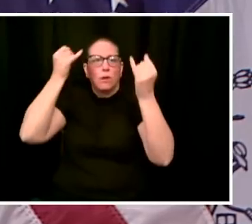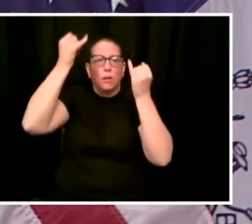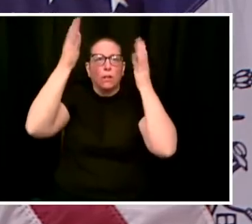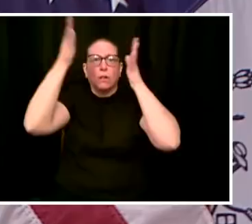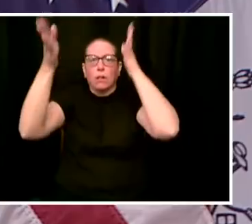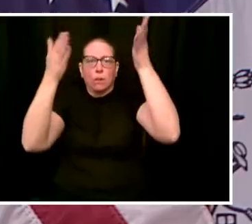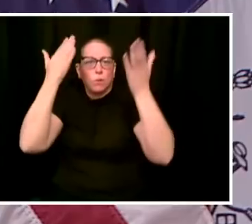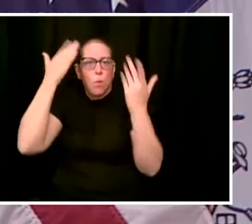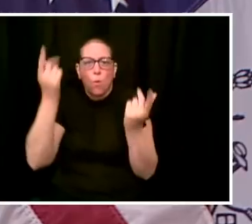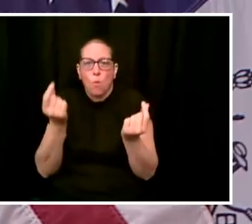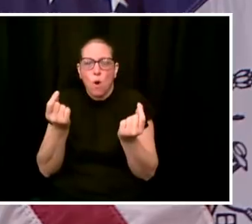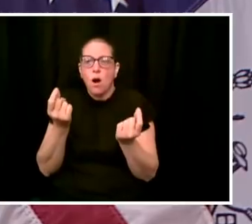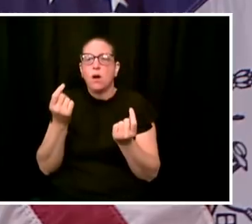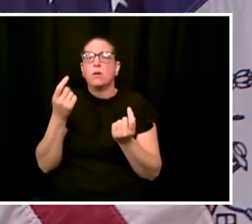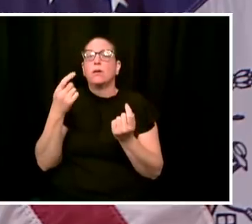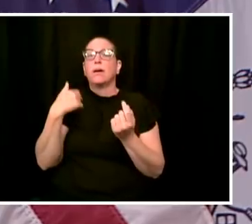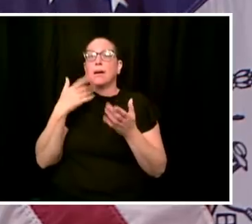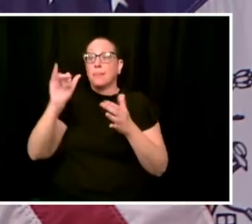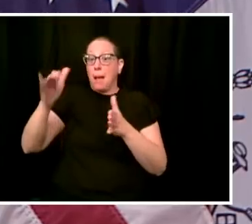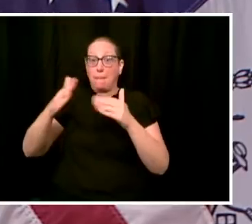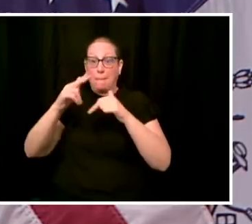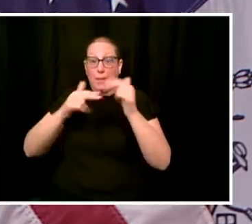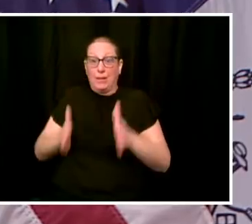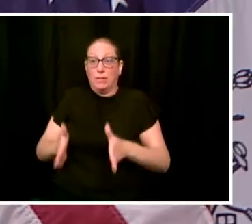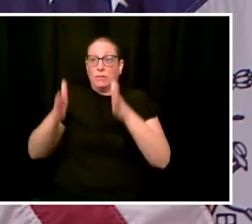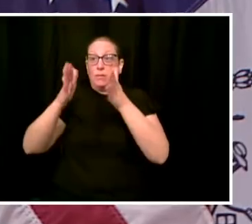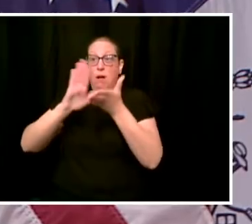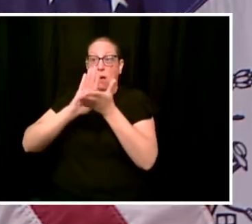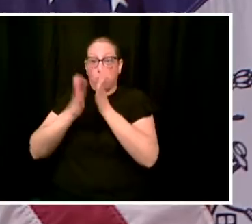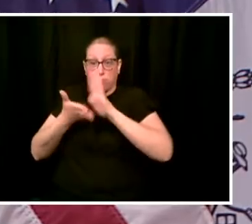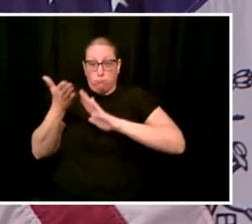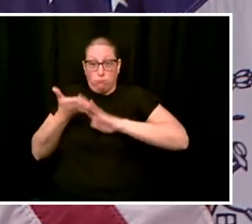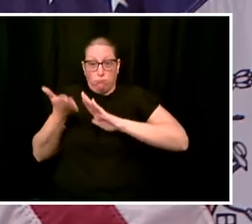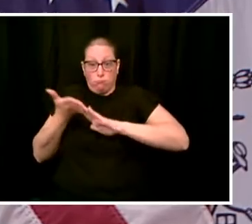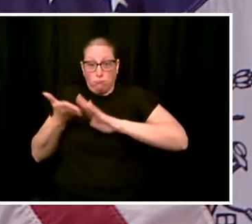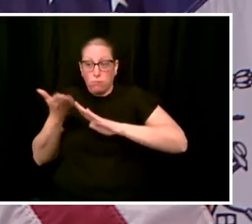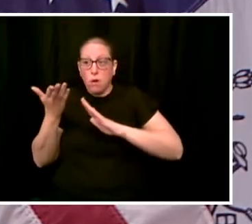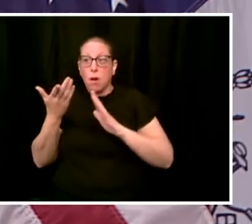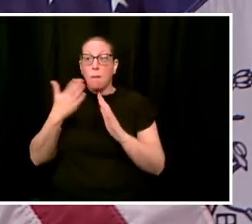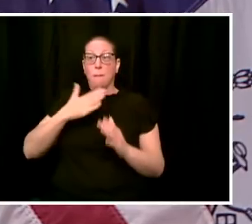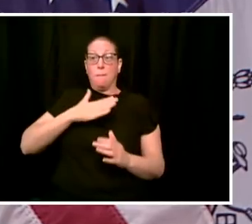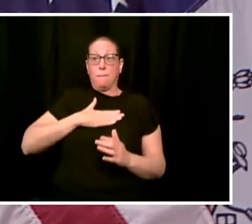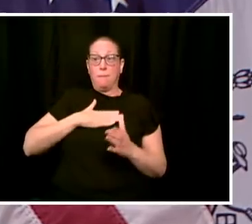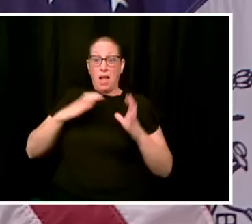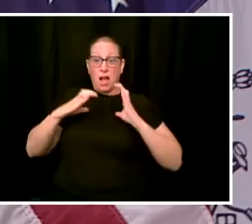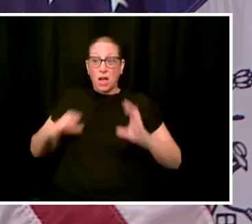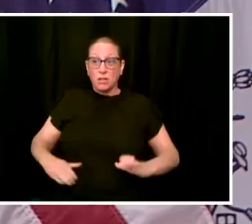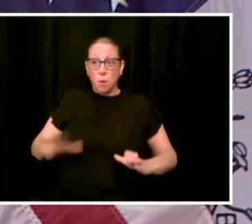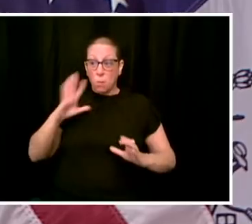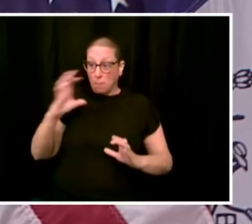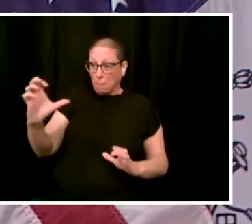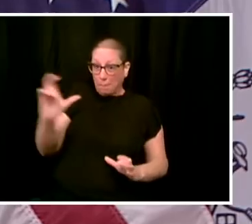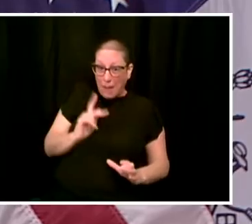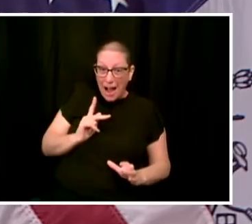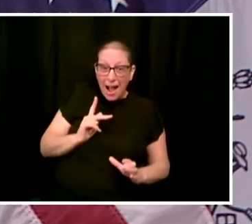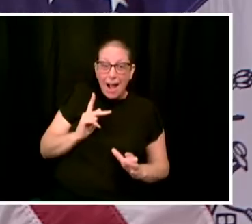THEY'RE NOT SURE